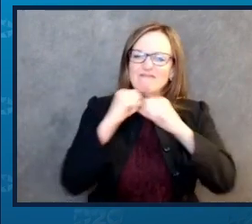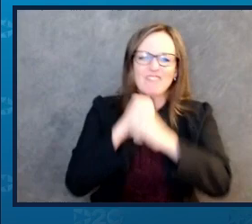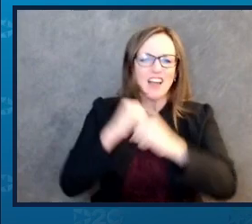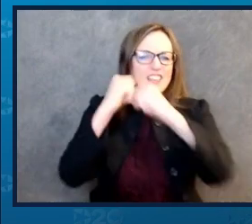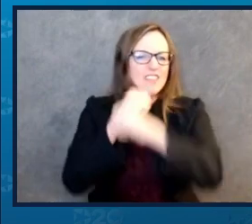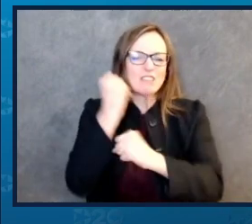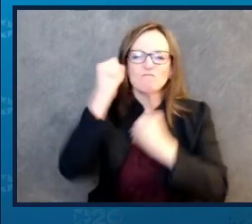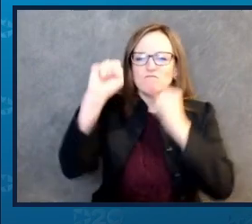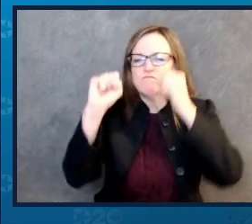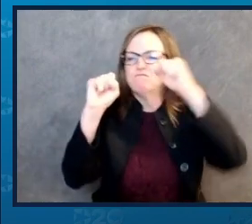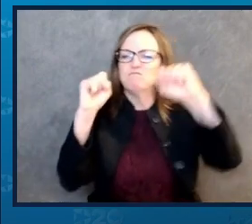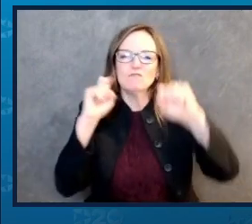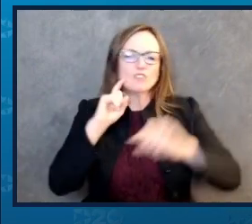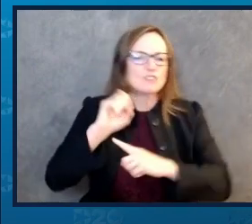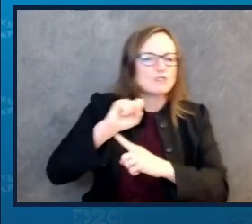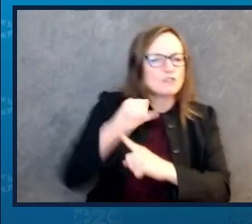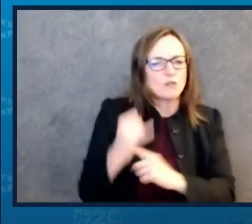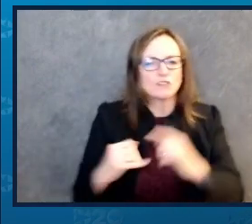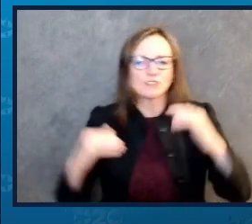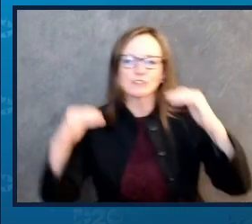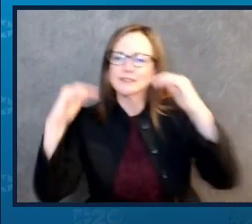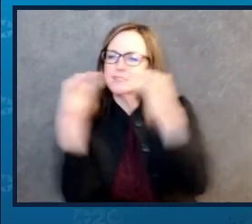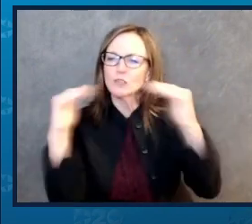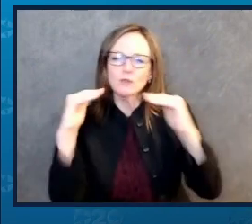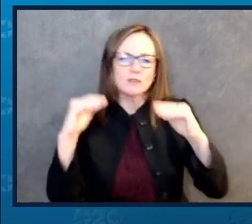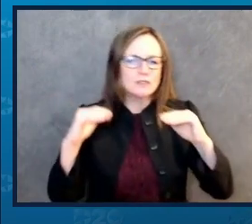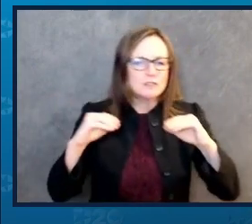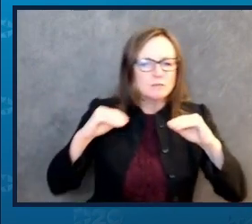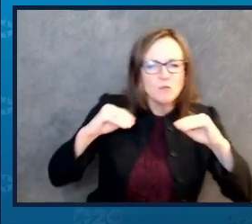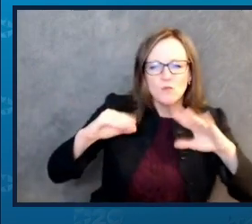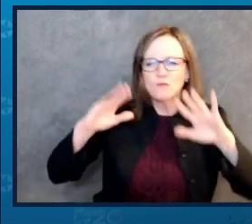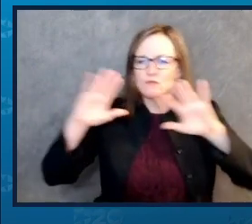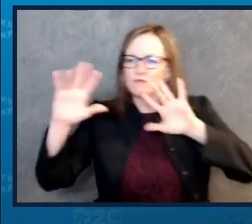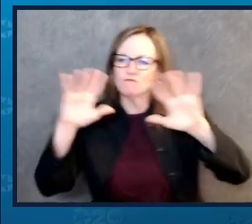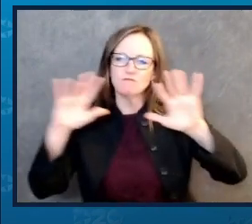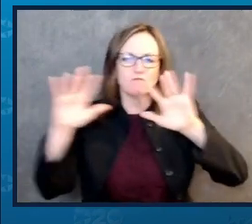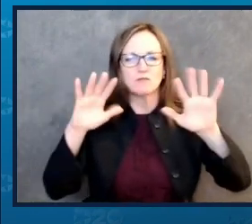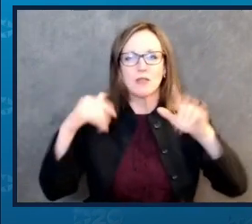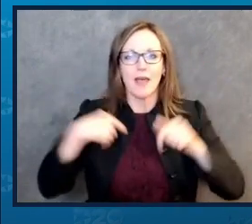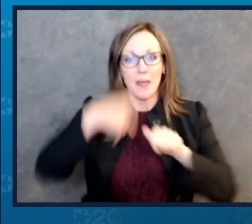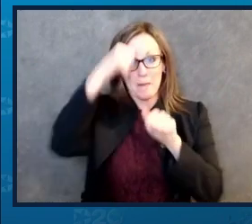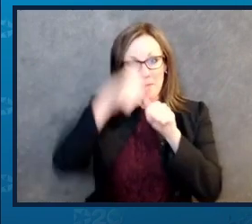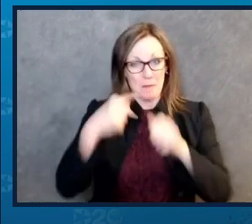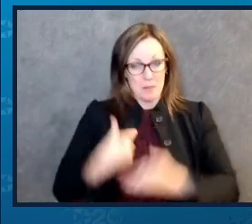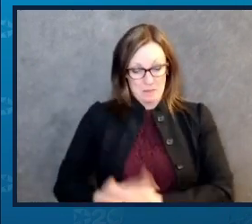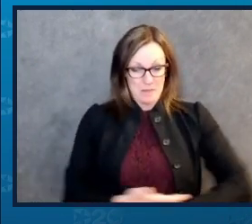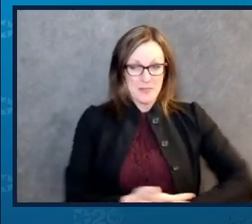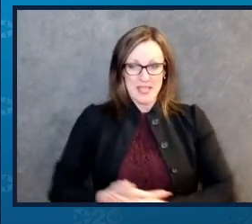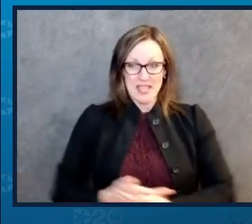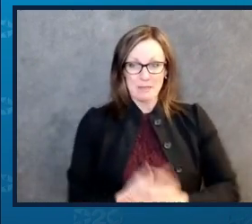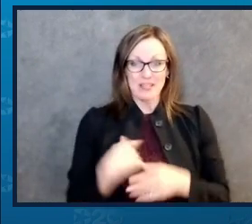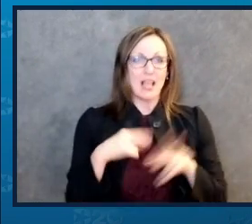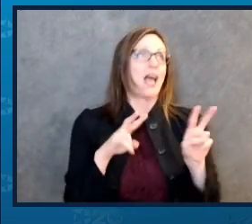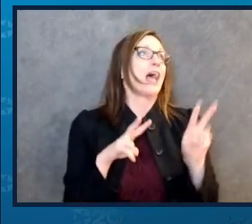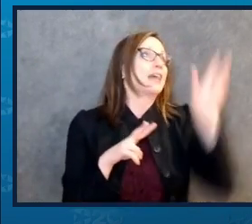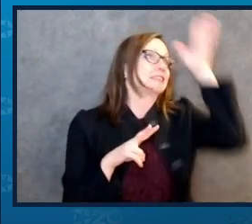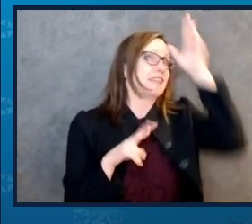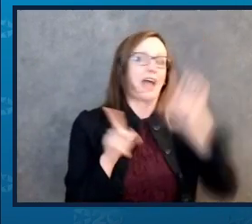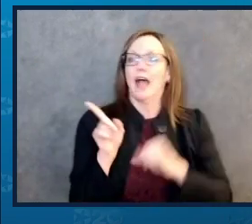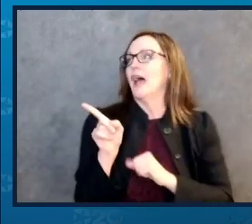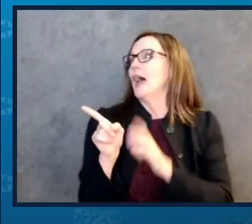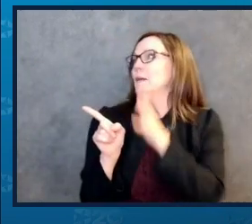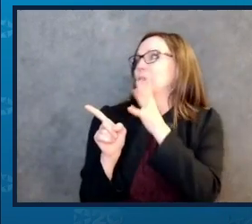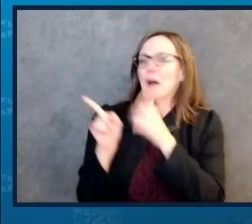VIEW OF PEOPLE GETTING INTO WHAT